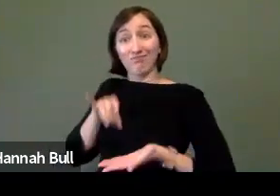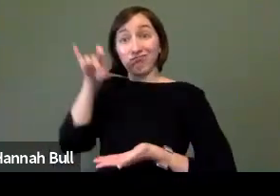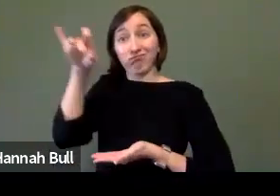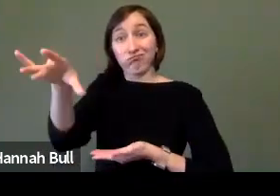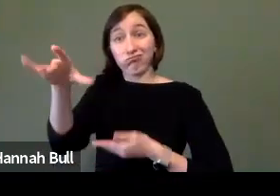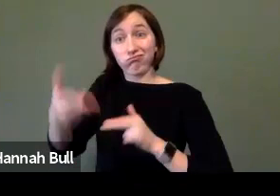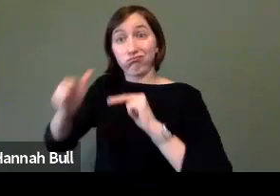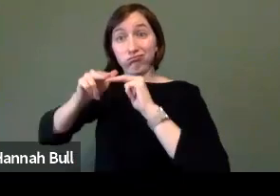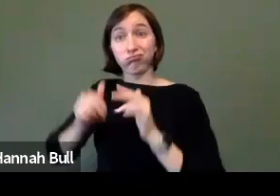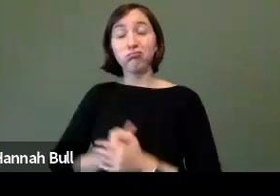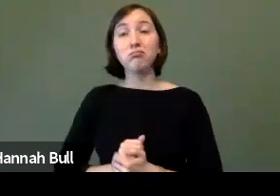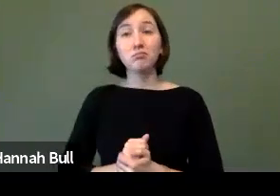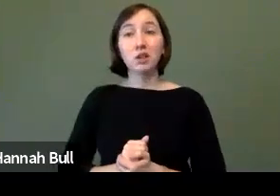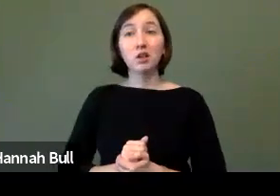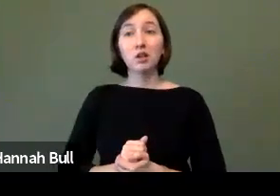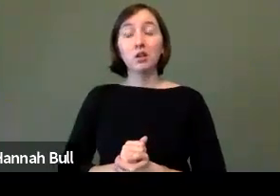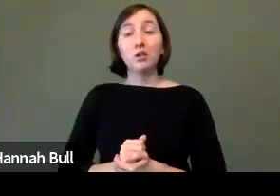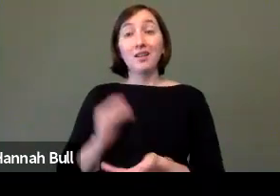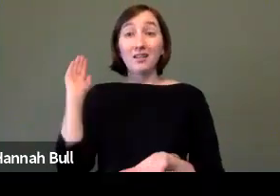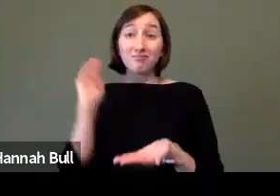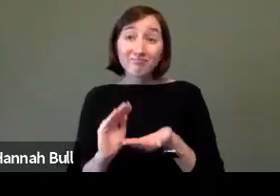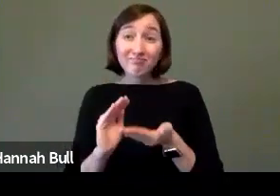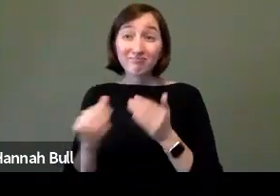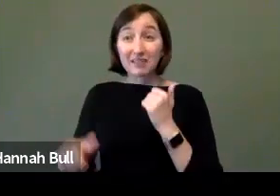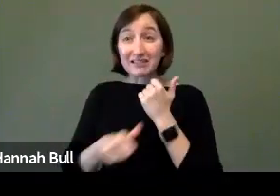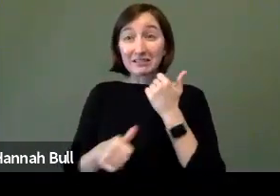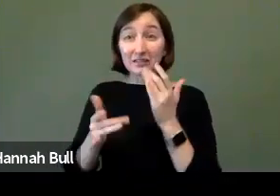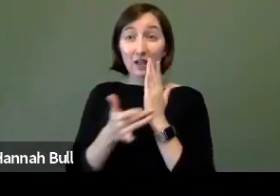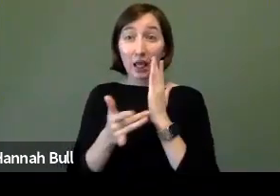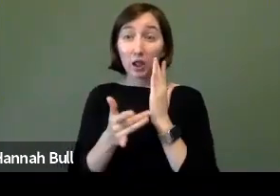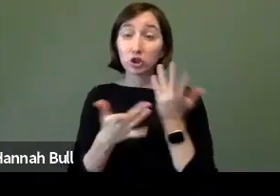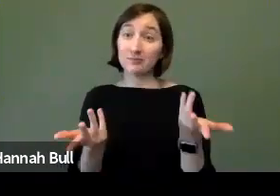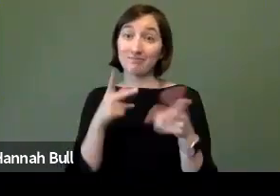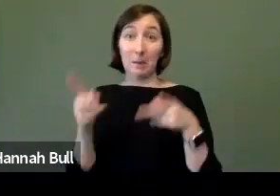Then lack of assistive technology. Not everybody can afford the technology they need